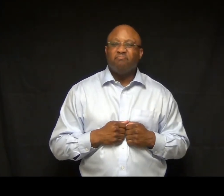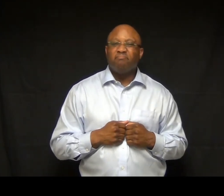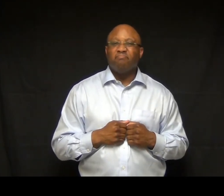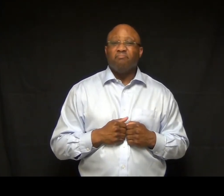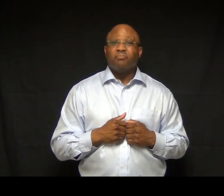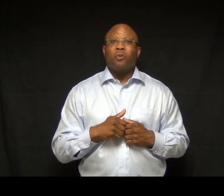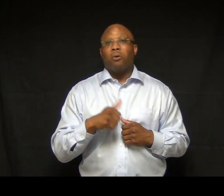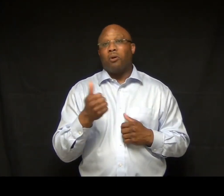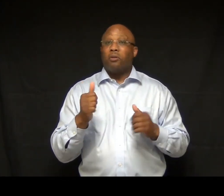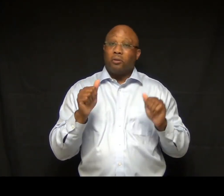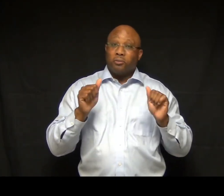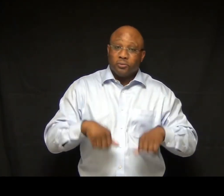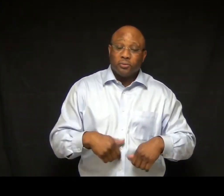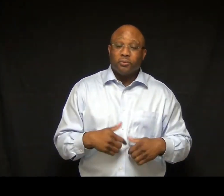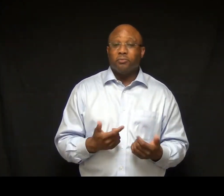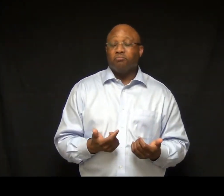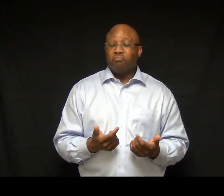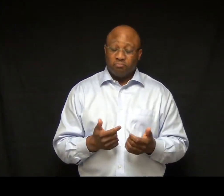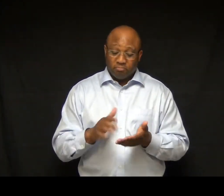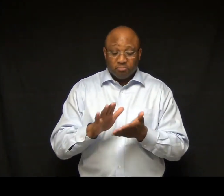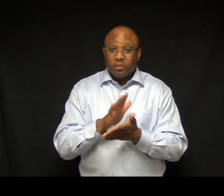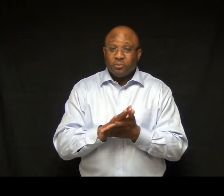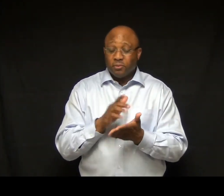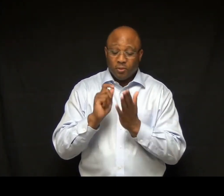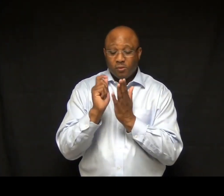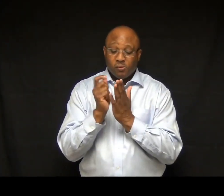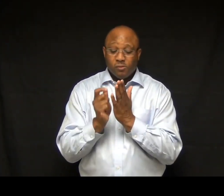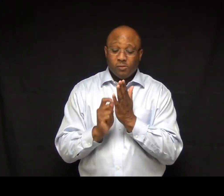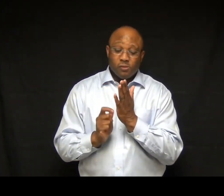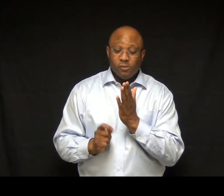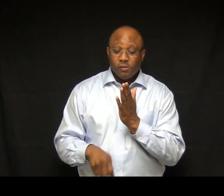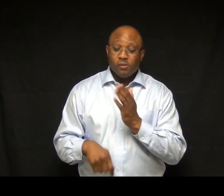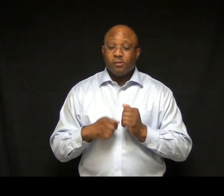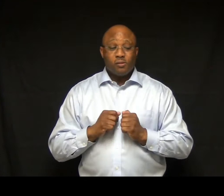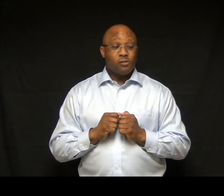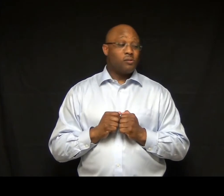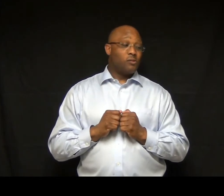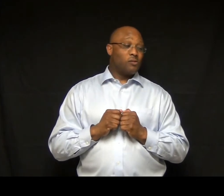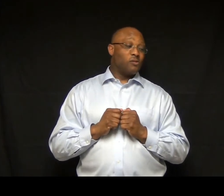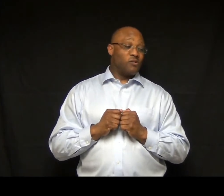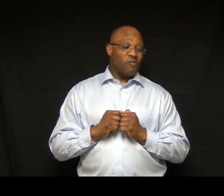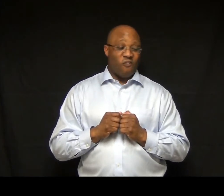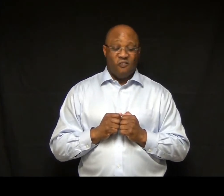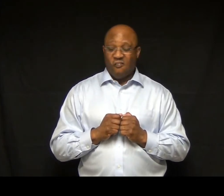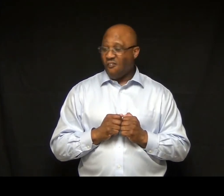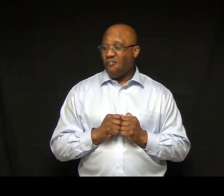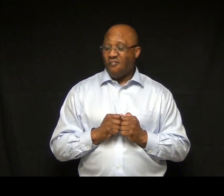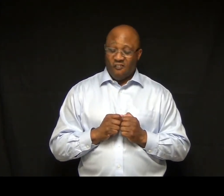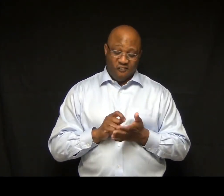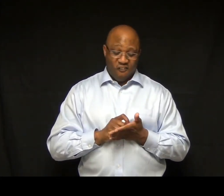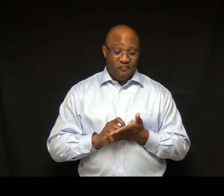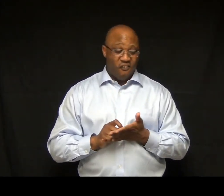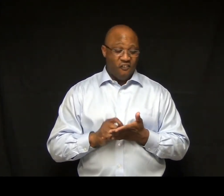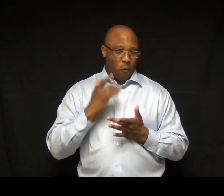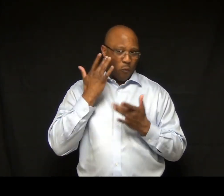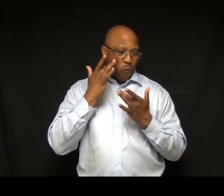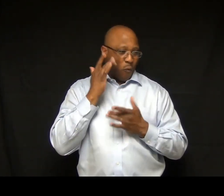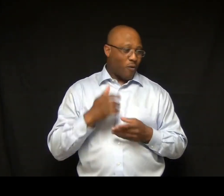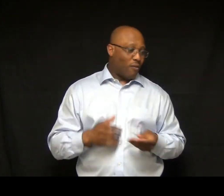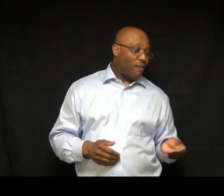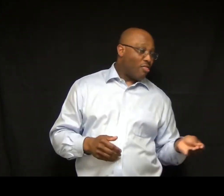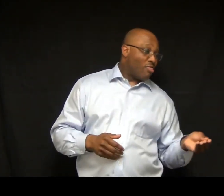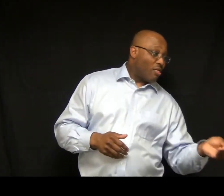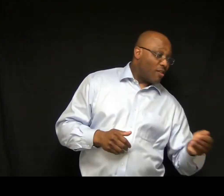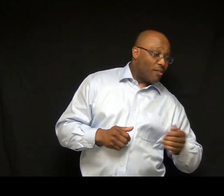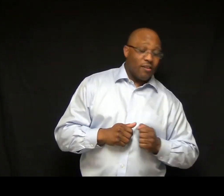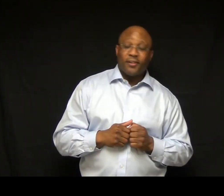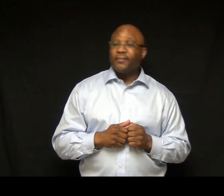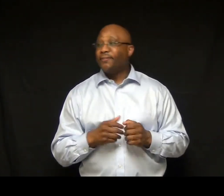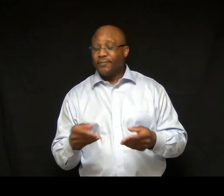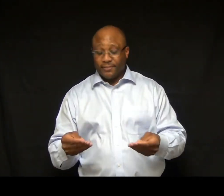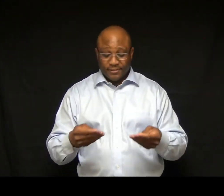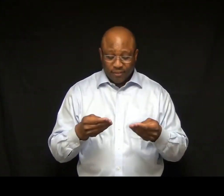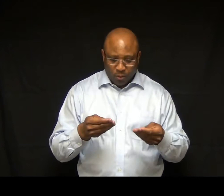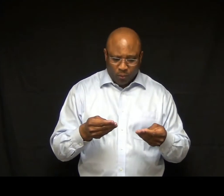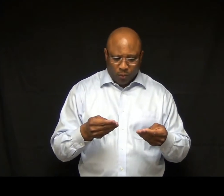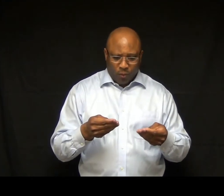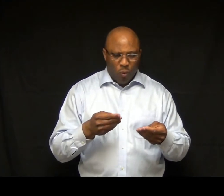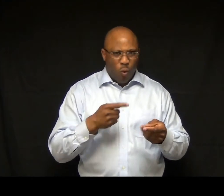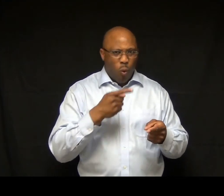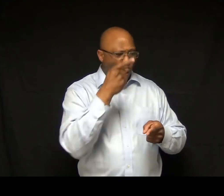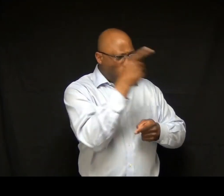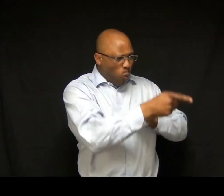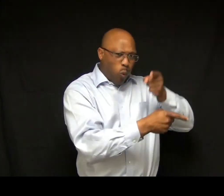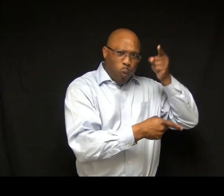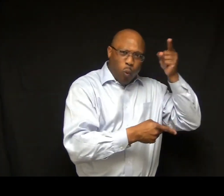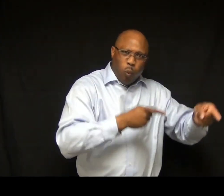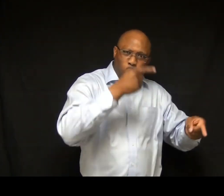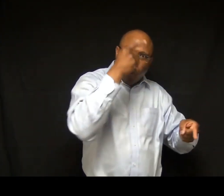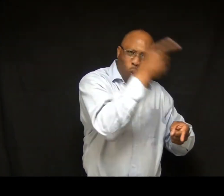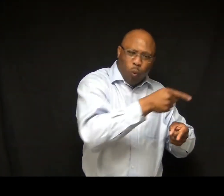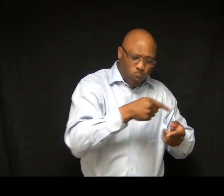or written expression,